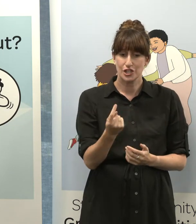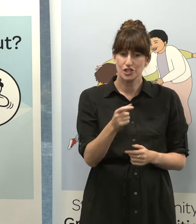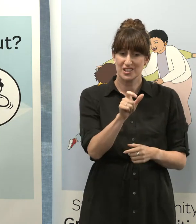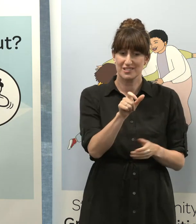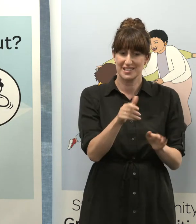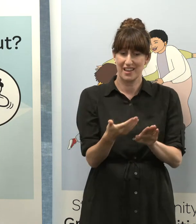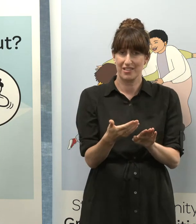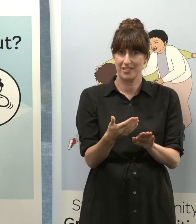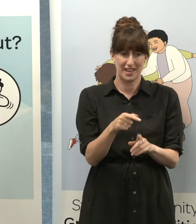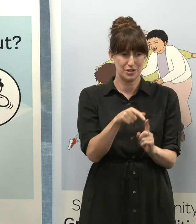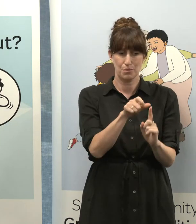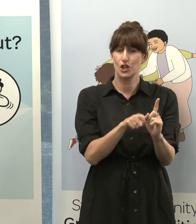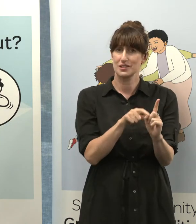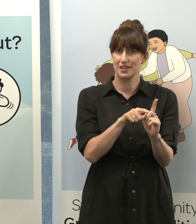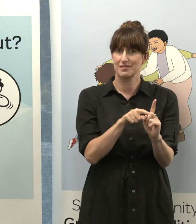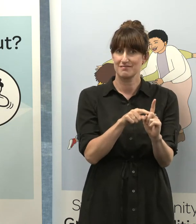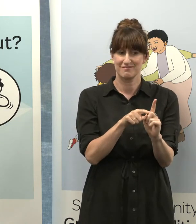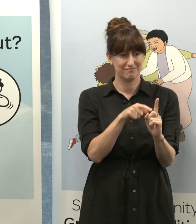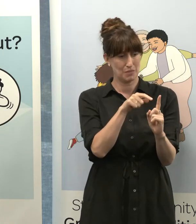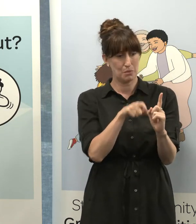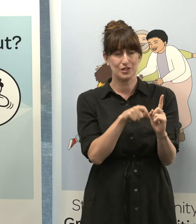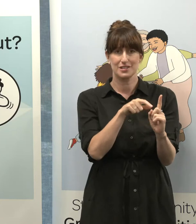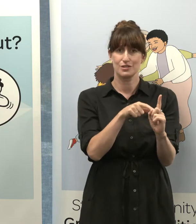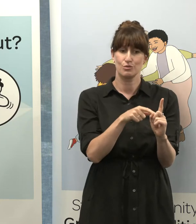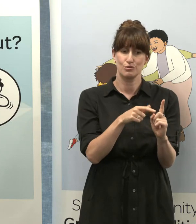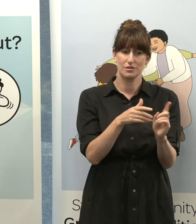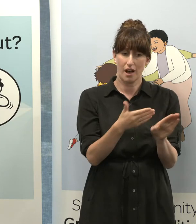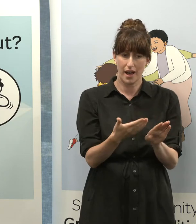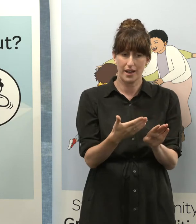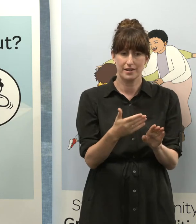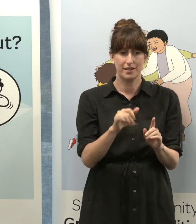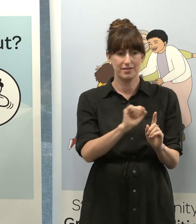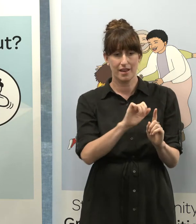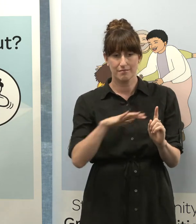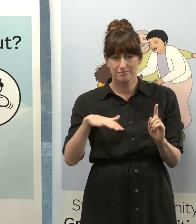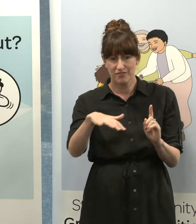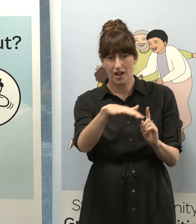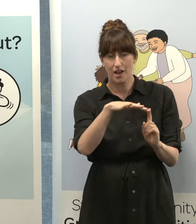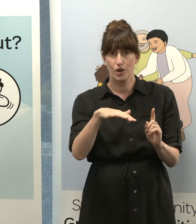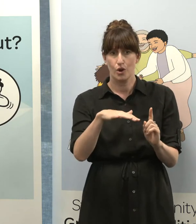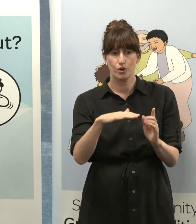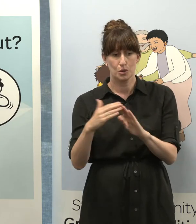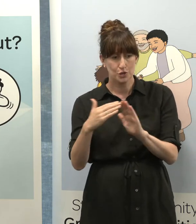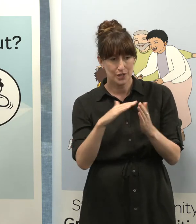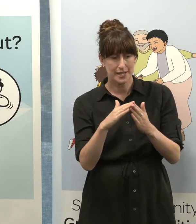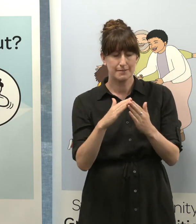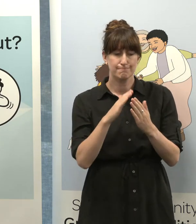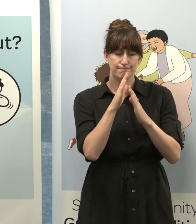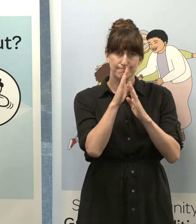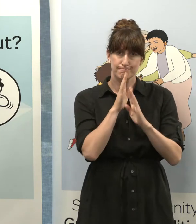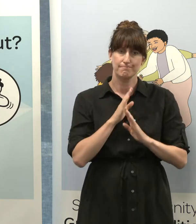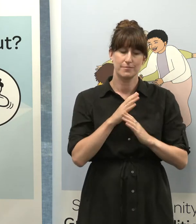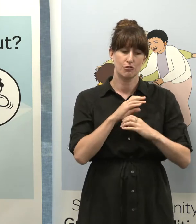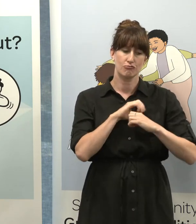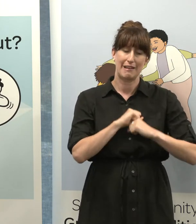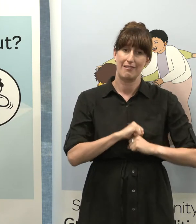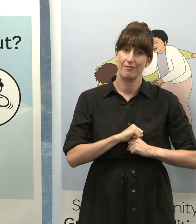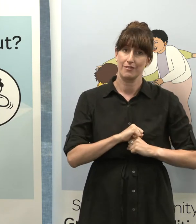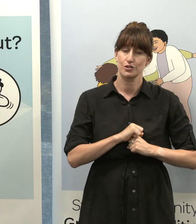are capturing from our deaths database. Each one of these deaths